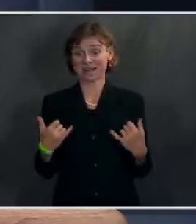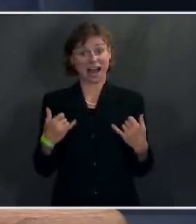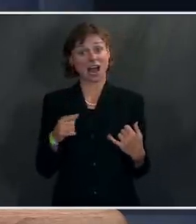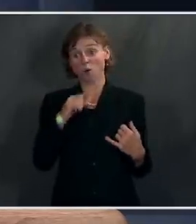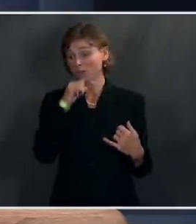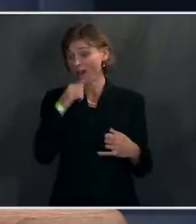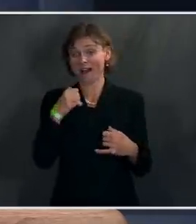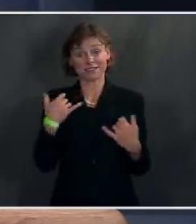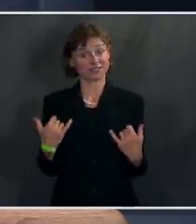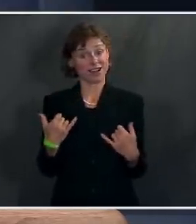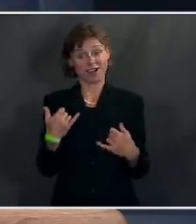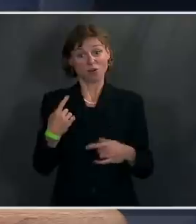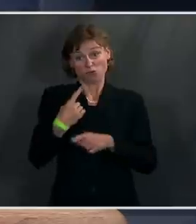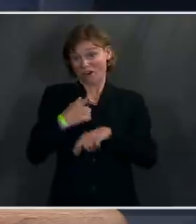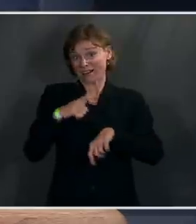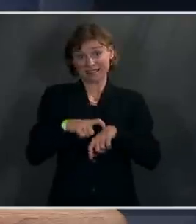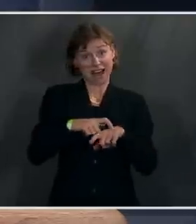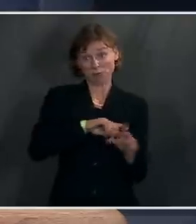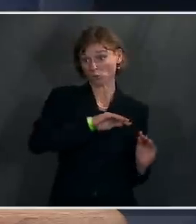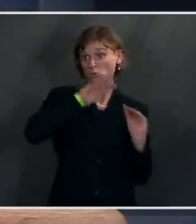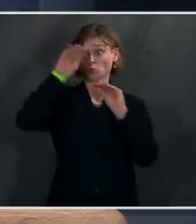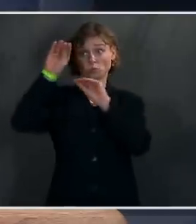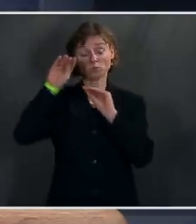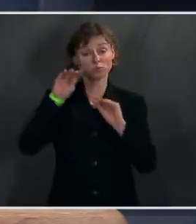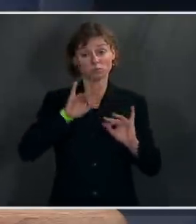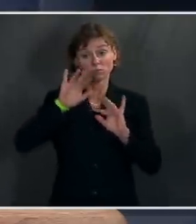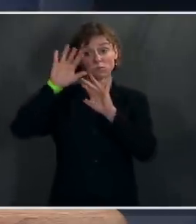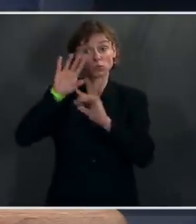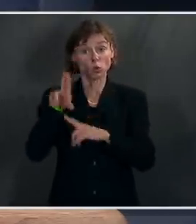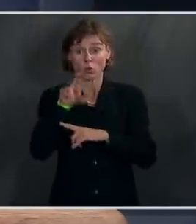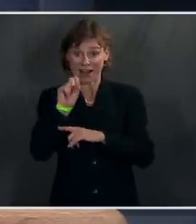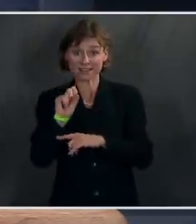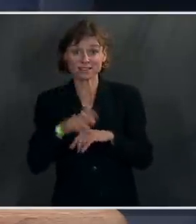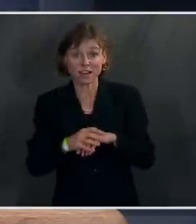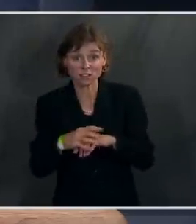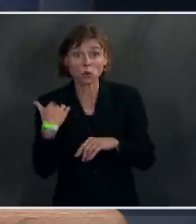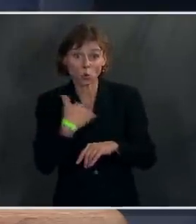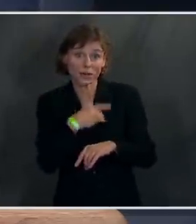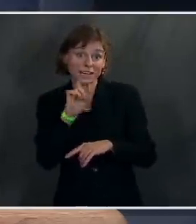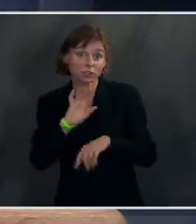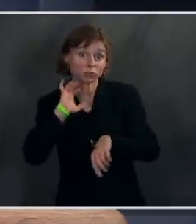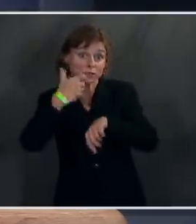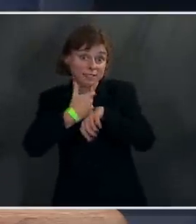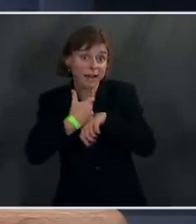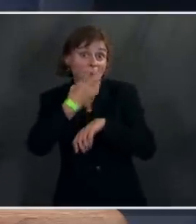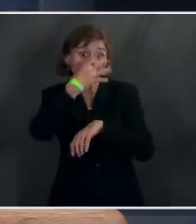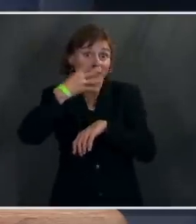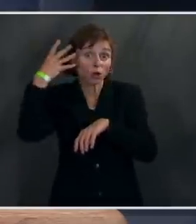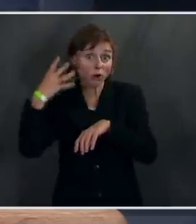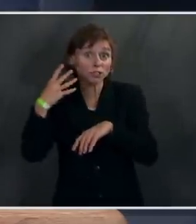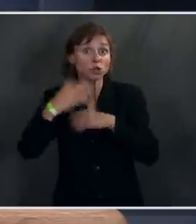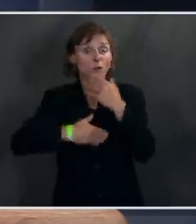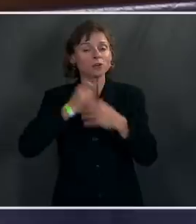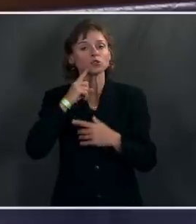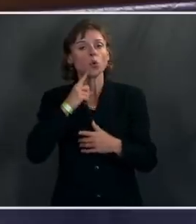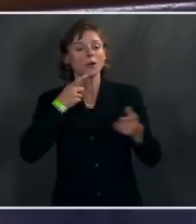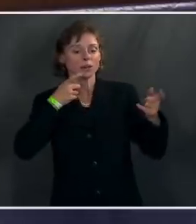We need the time to put in place an immigration process so people can be treated humanely. The Press: One of the things that immigration groups